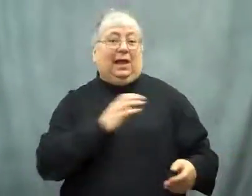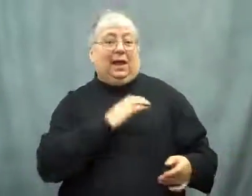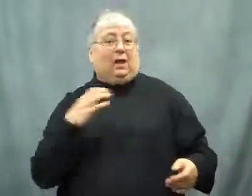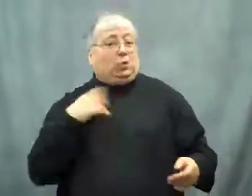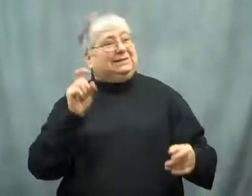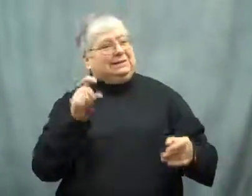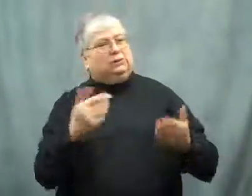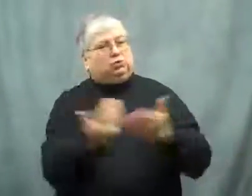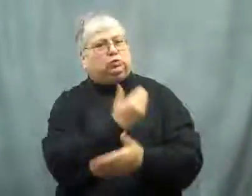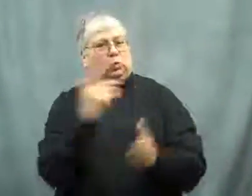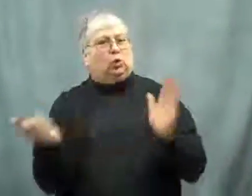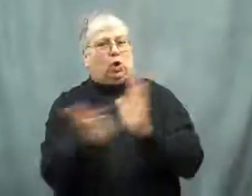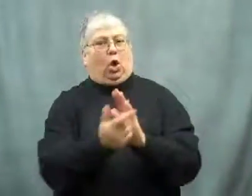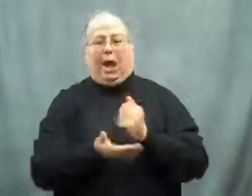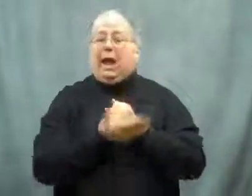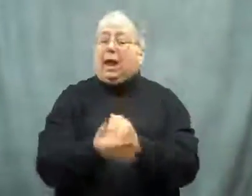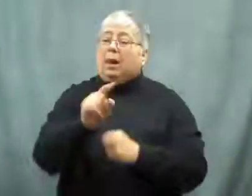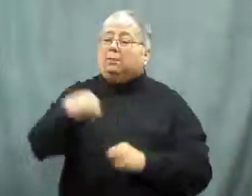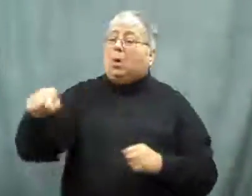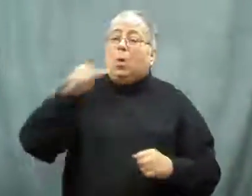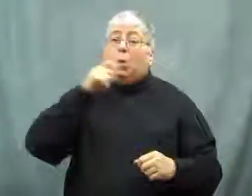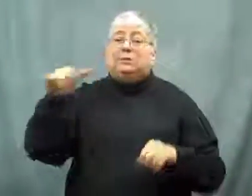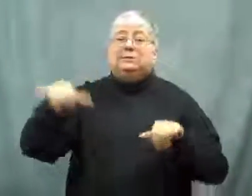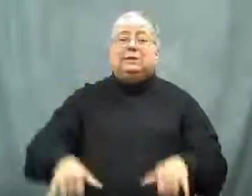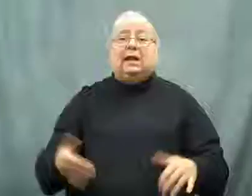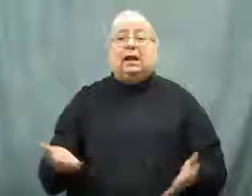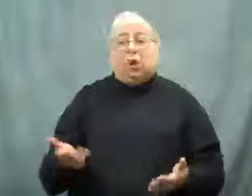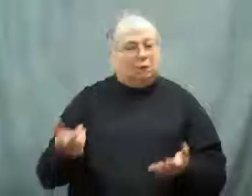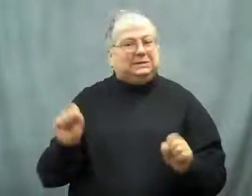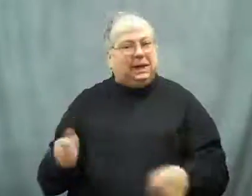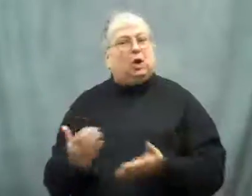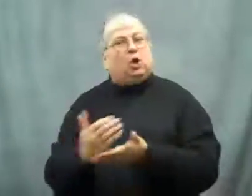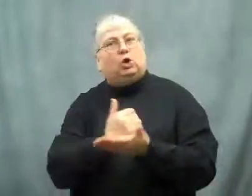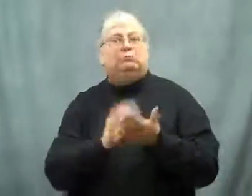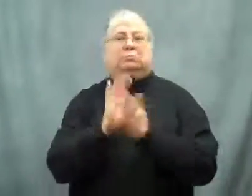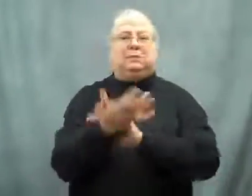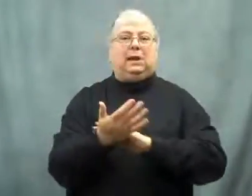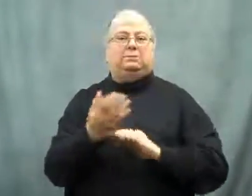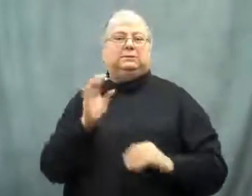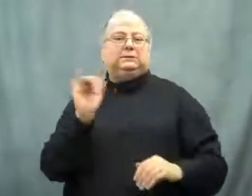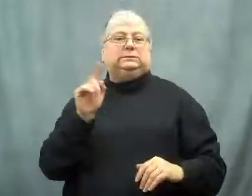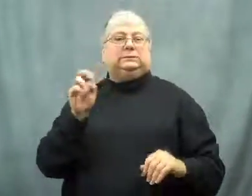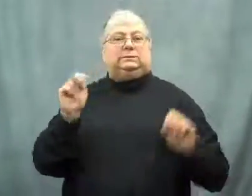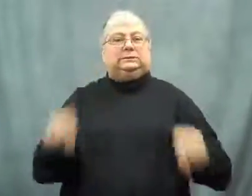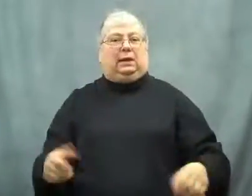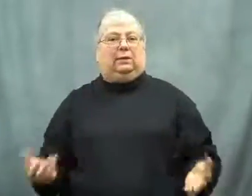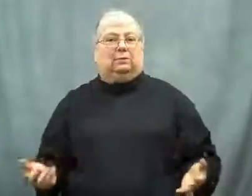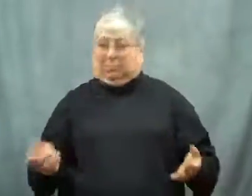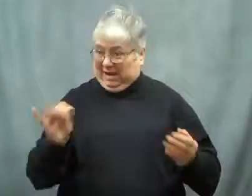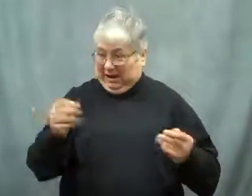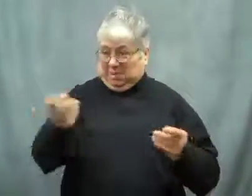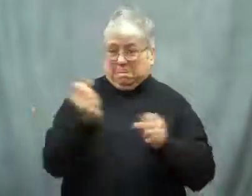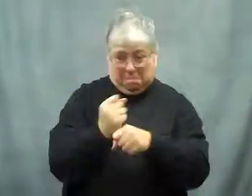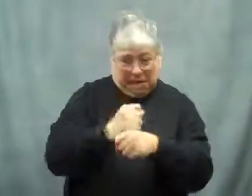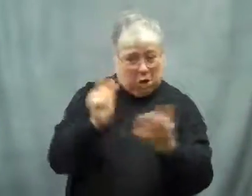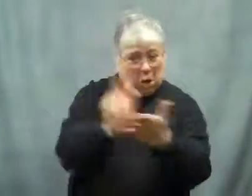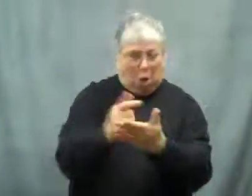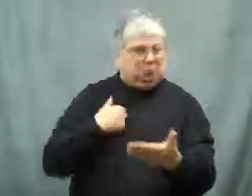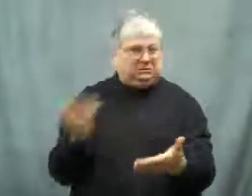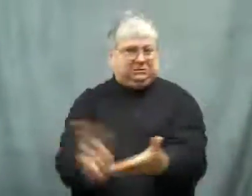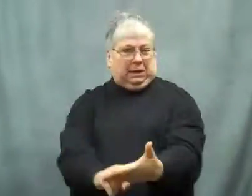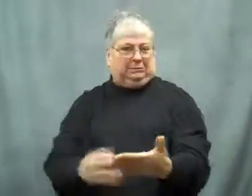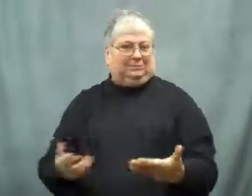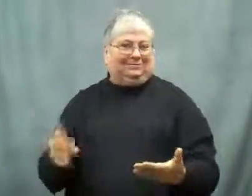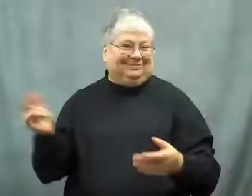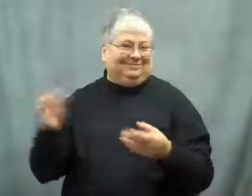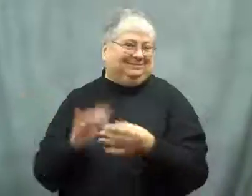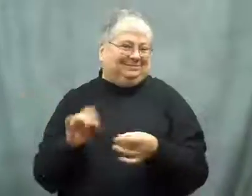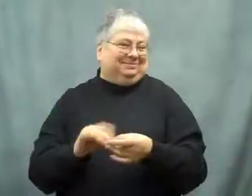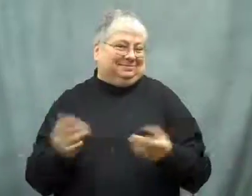He said Congress needed to pass legislation helping them earn citizenship.